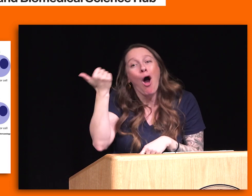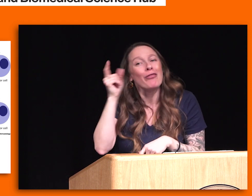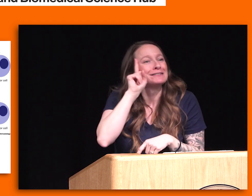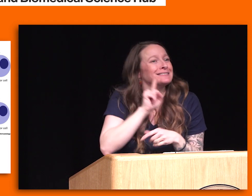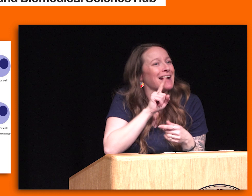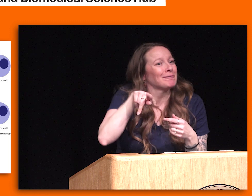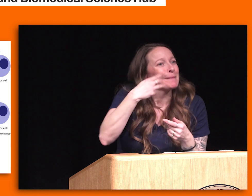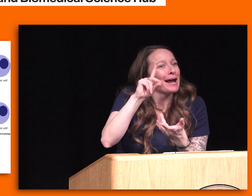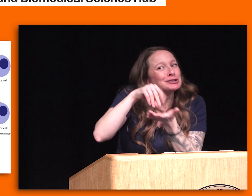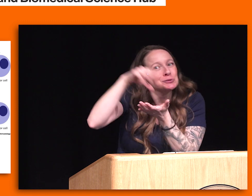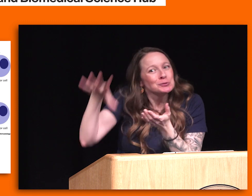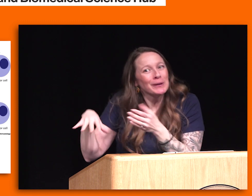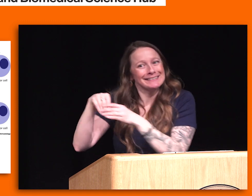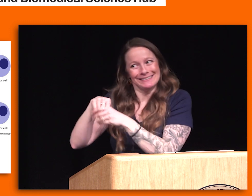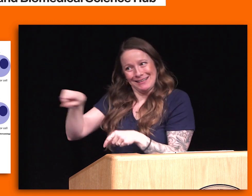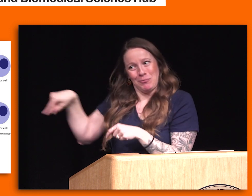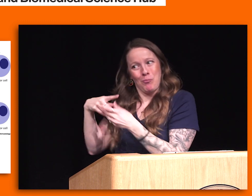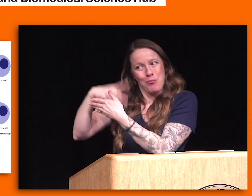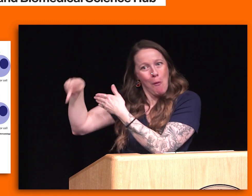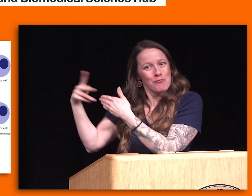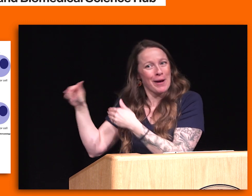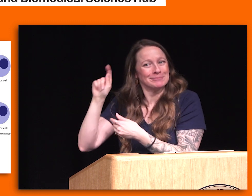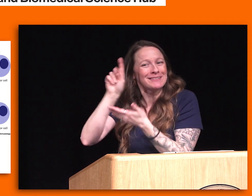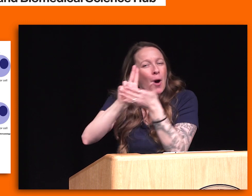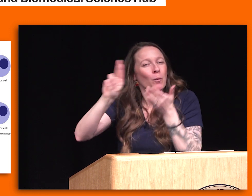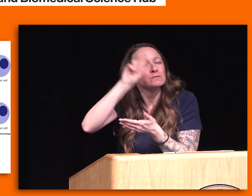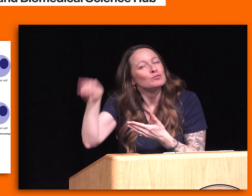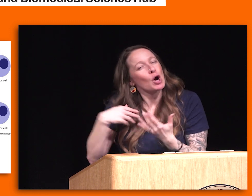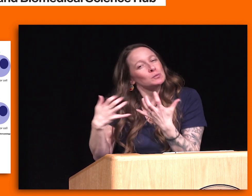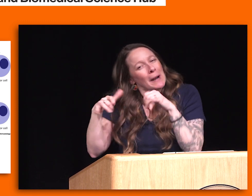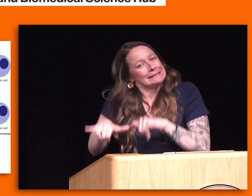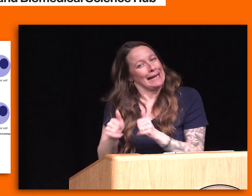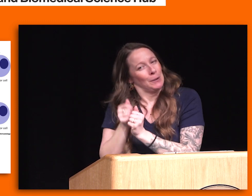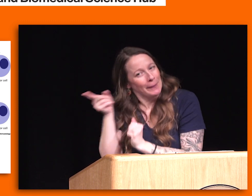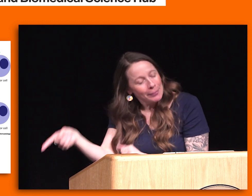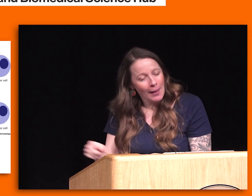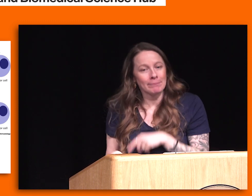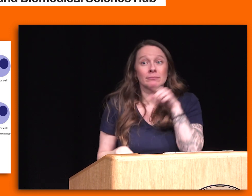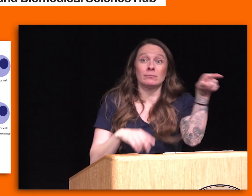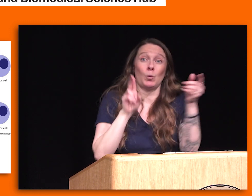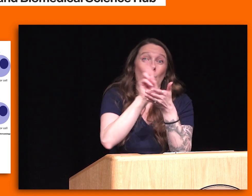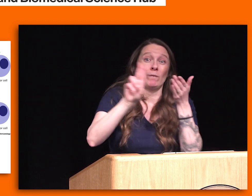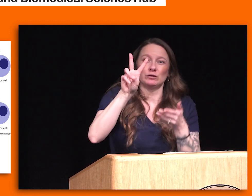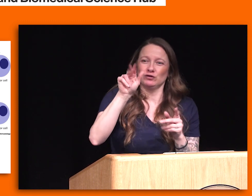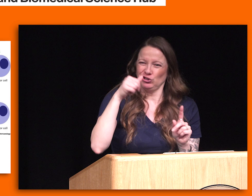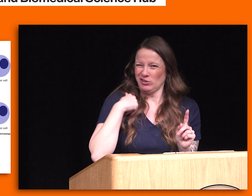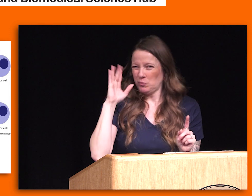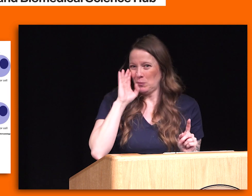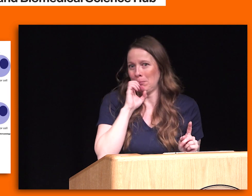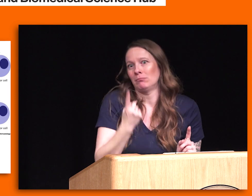I had my Deaf community in Rochester. There were other PhD students who were Deaf at the University of Rochester, and I wanted to stay with them, too.